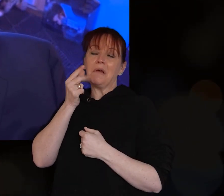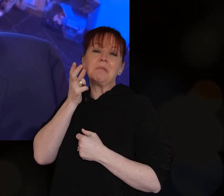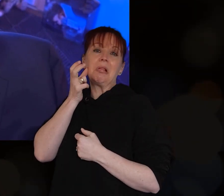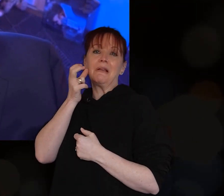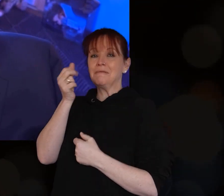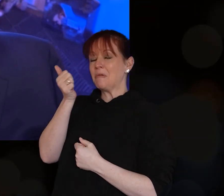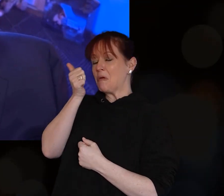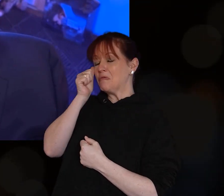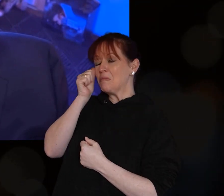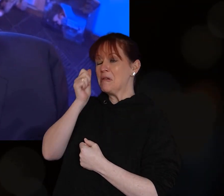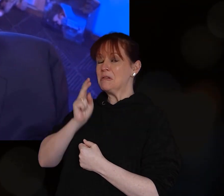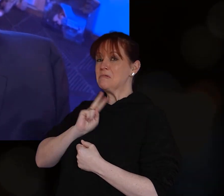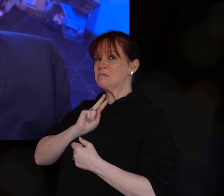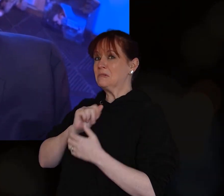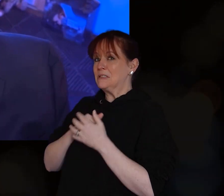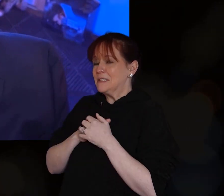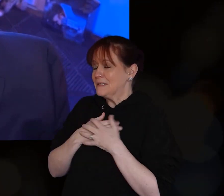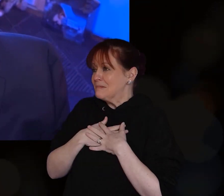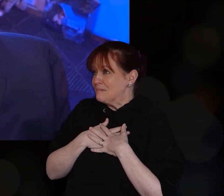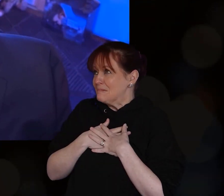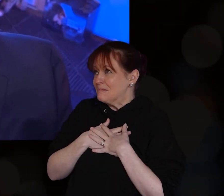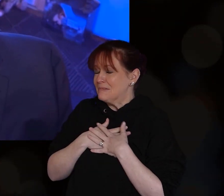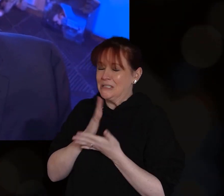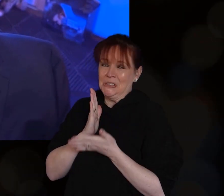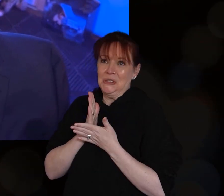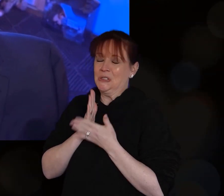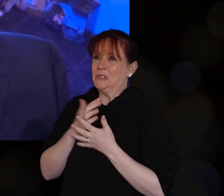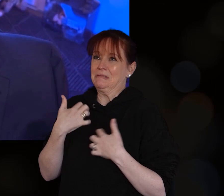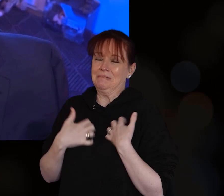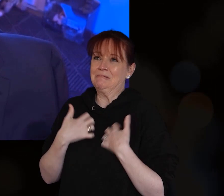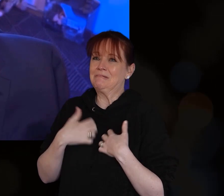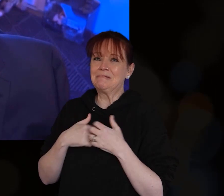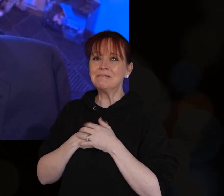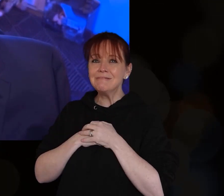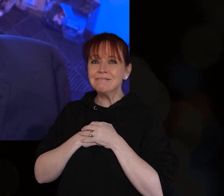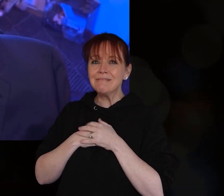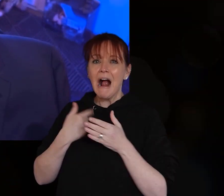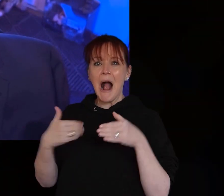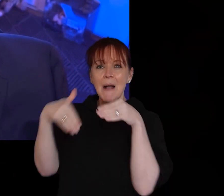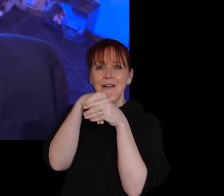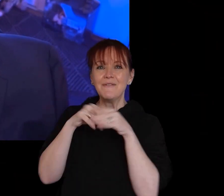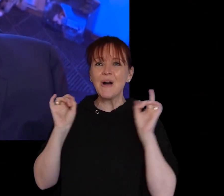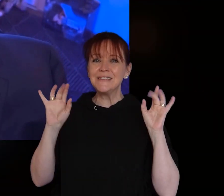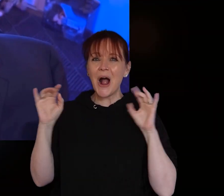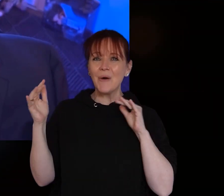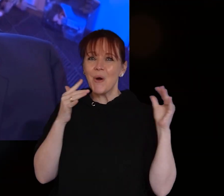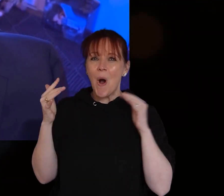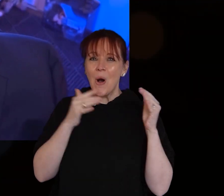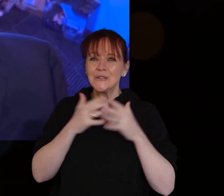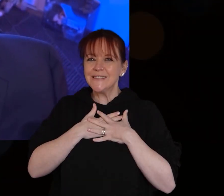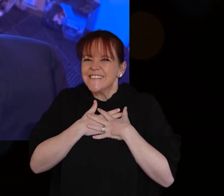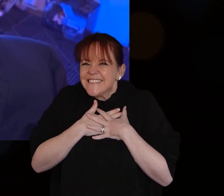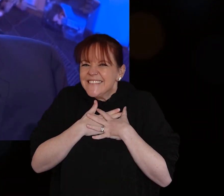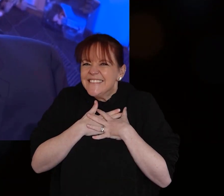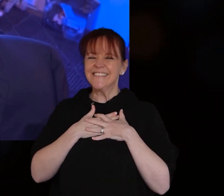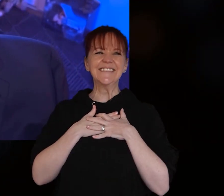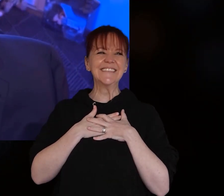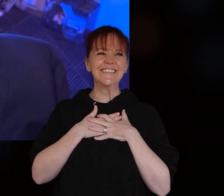I'm in a Star Wars", tee-hee! Which just makes accessibility all the more important, you'd love to see it.